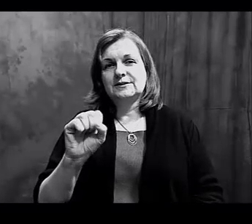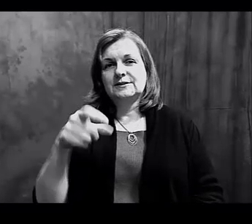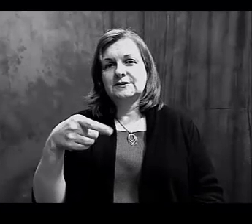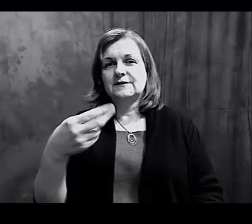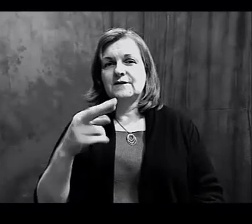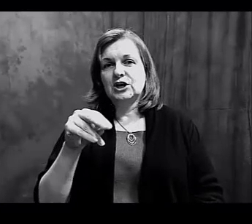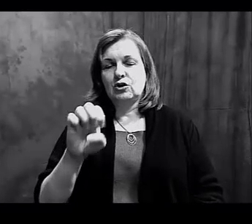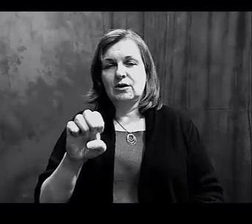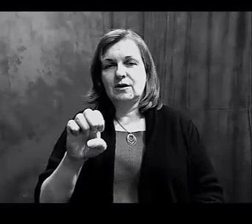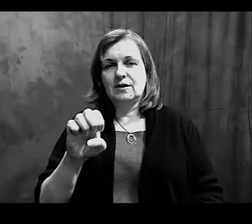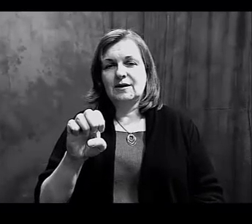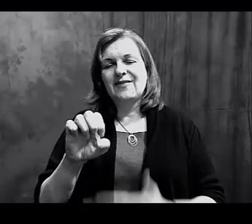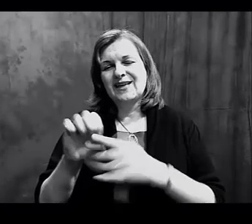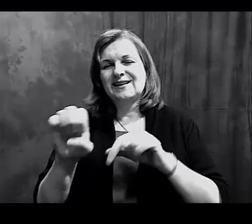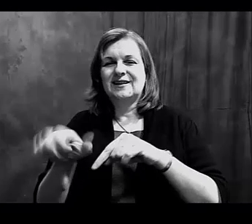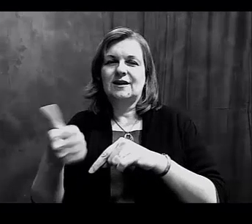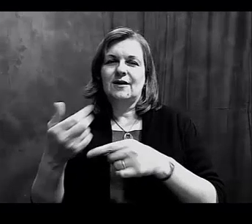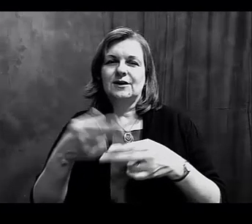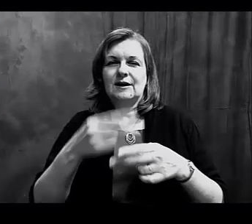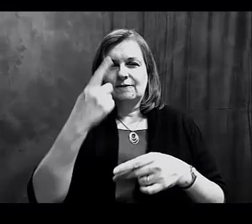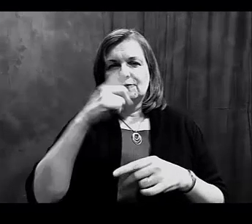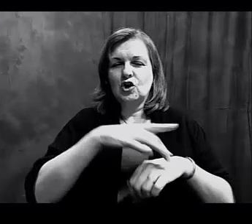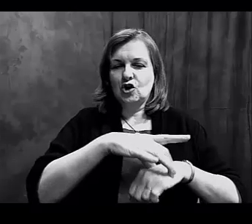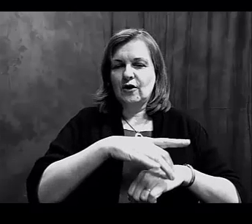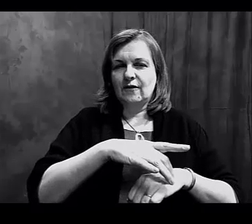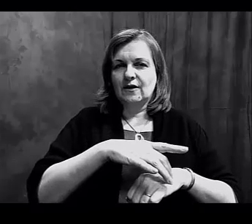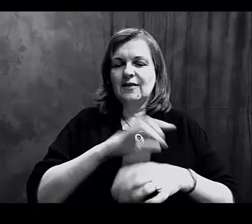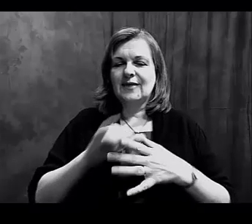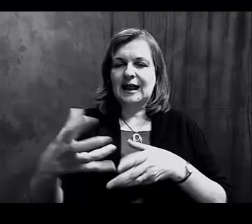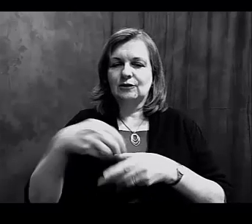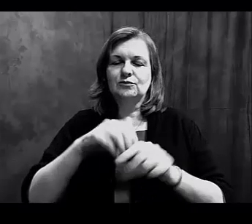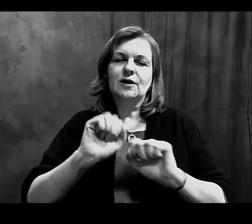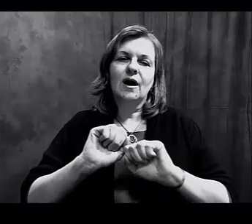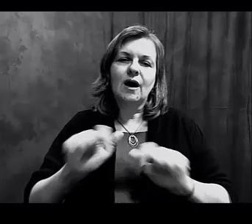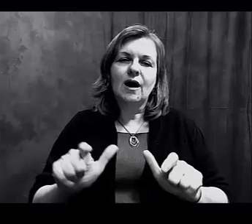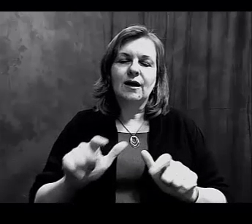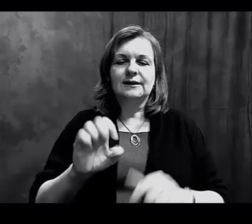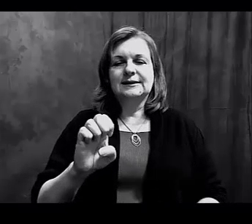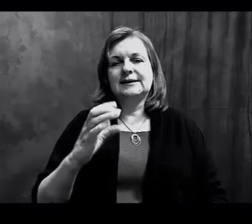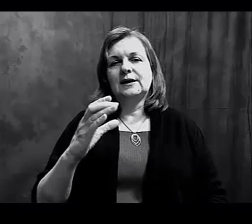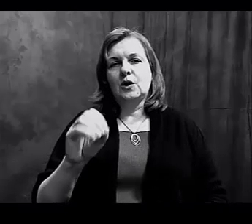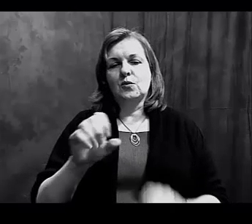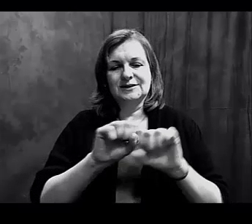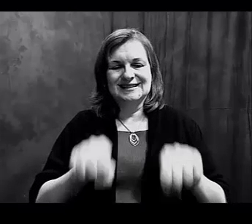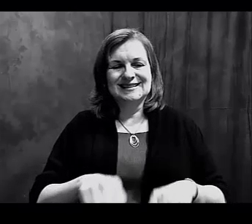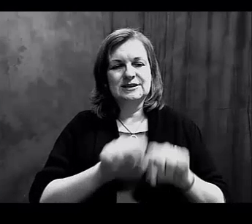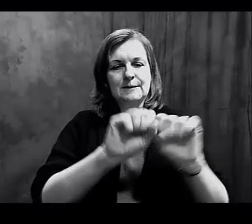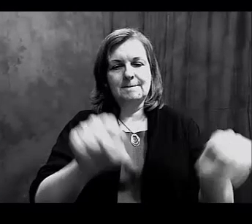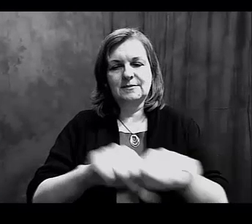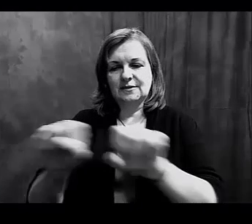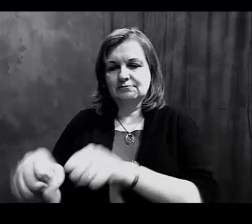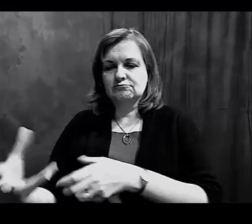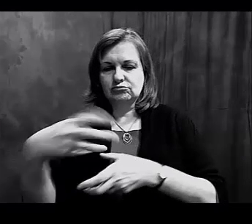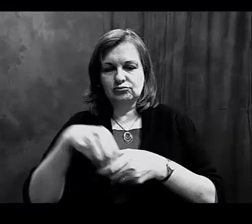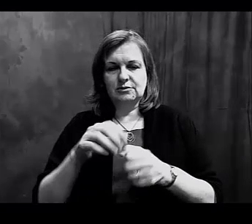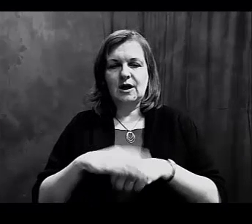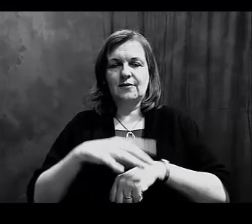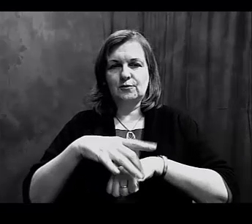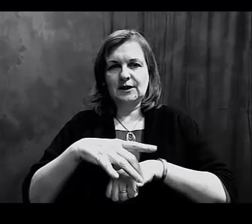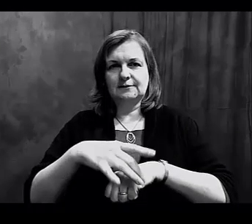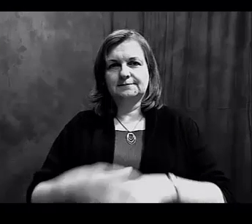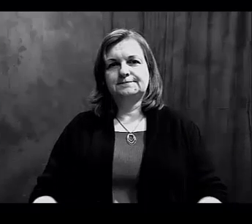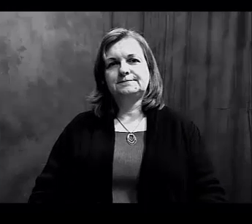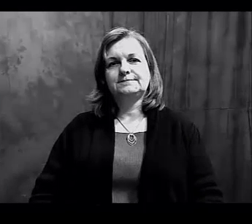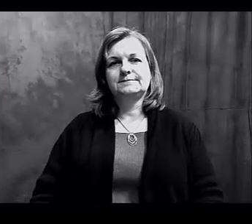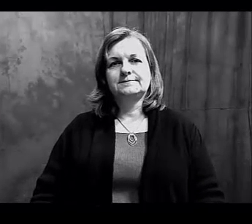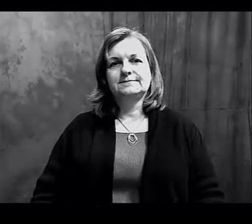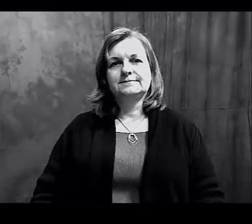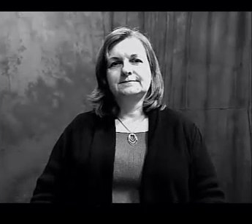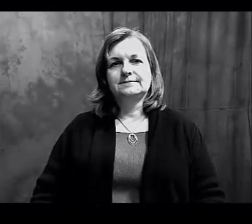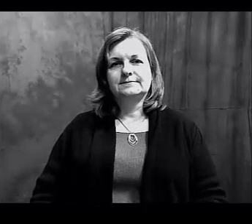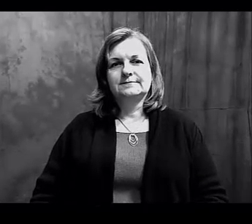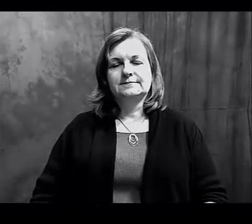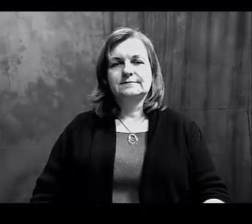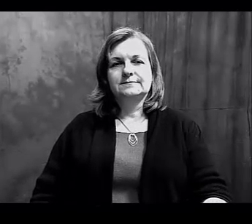and we get what we call a biosphere - so biosphere is another name for earth it includes all ecosystems on our planet